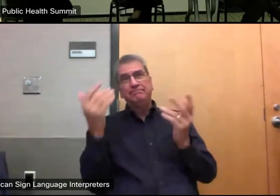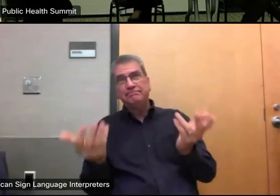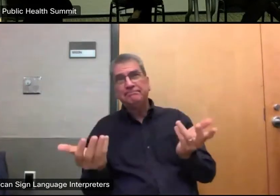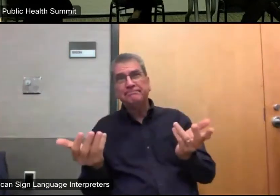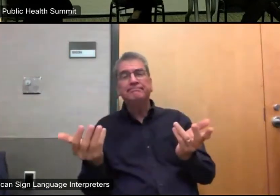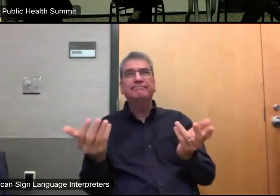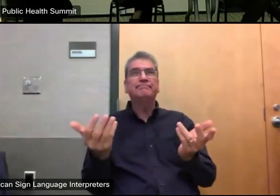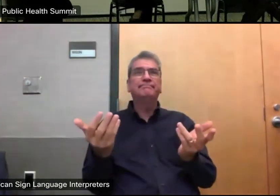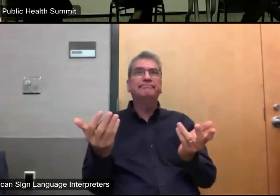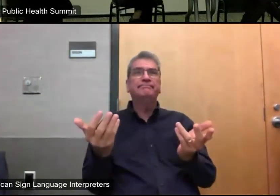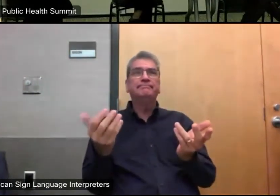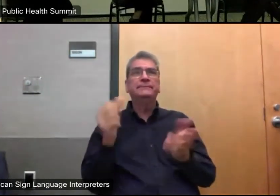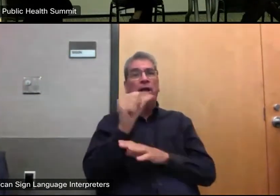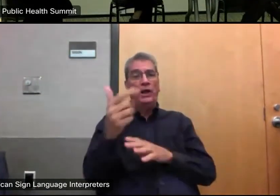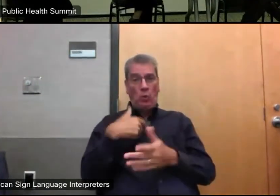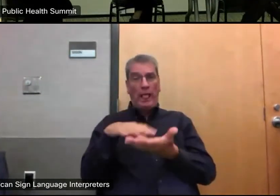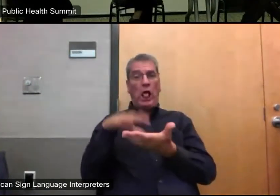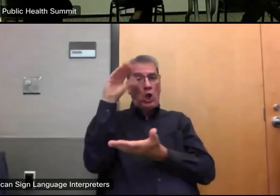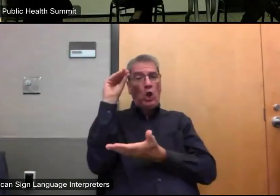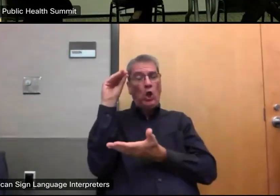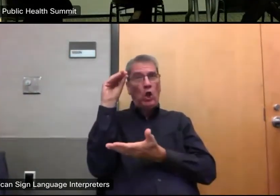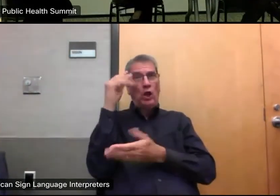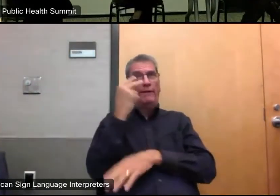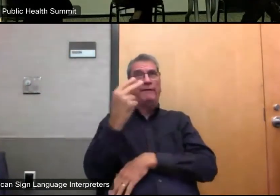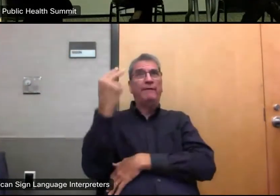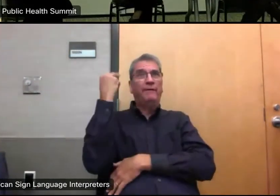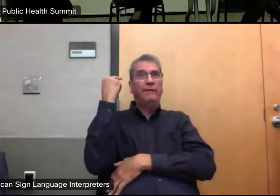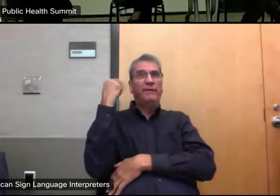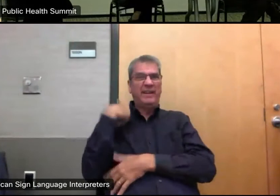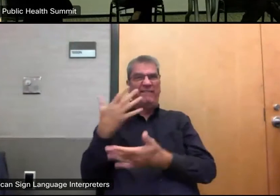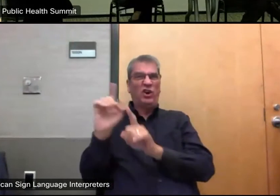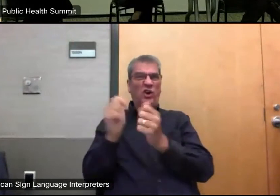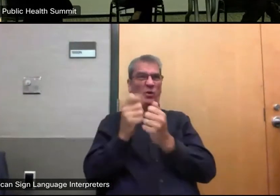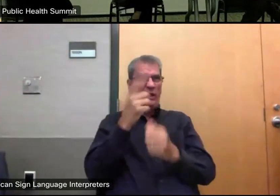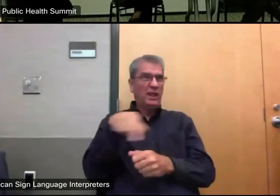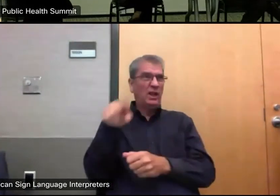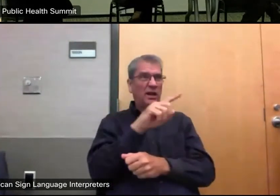Another thing that we learned is that I've talked with some of you all about.